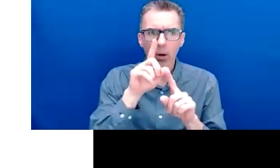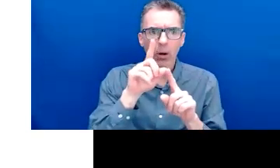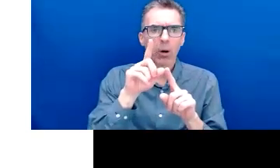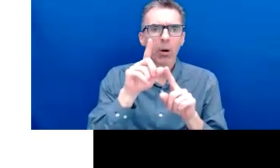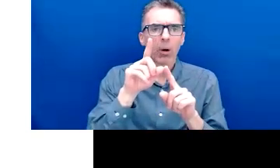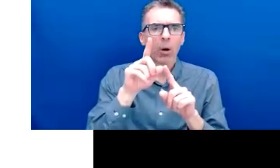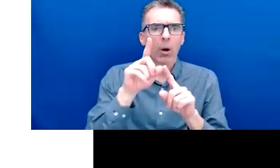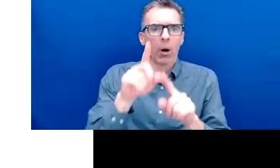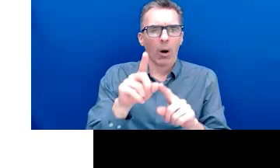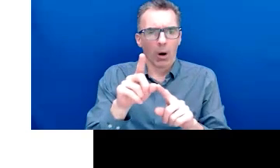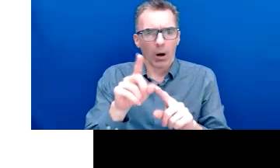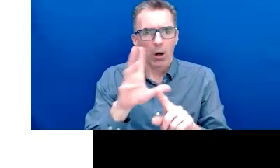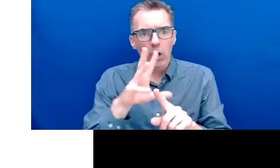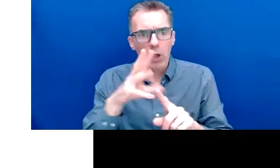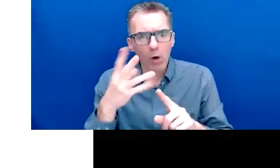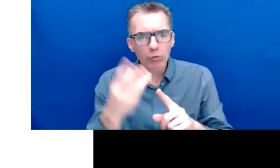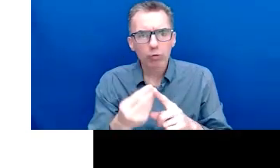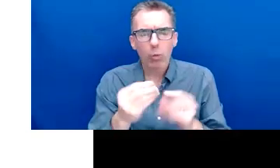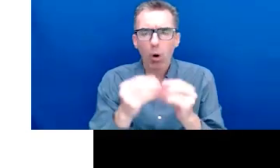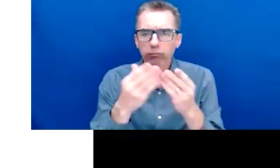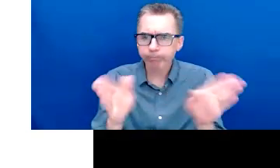This applies the copyright licenses,